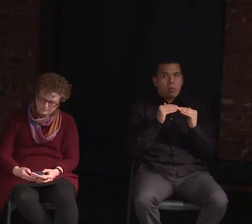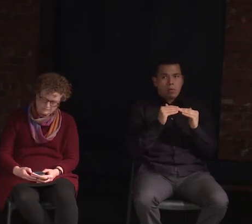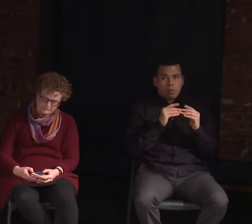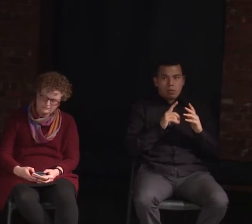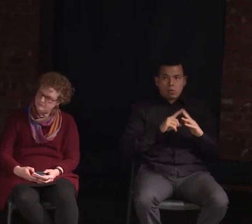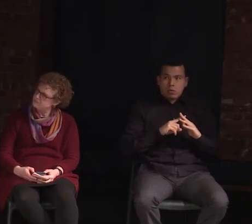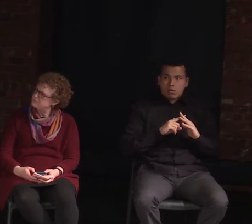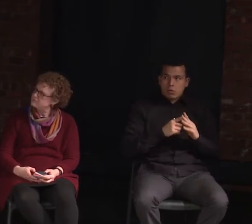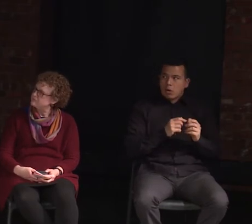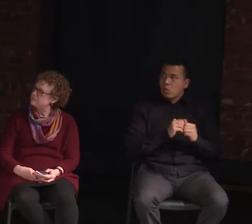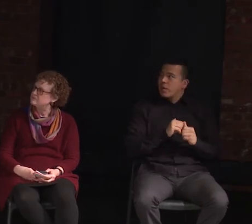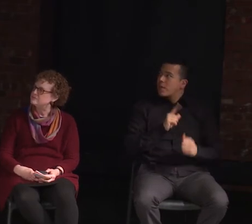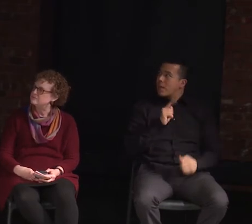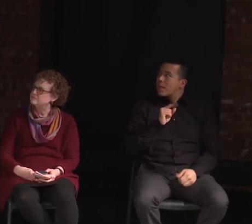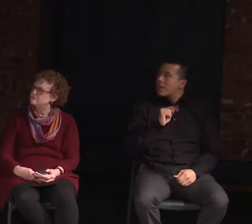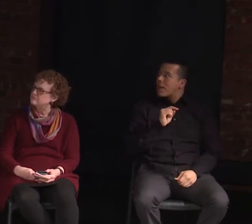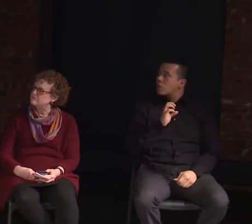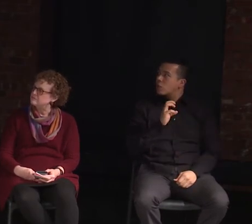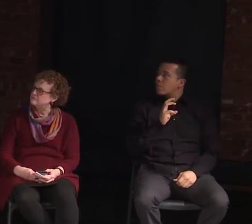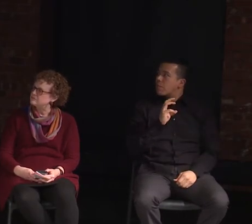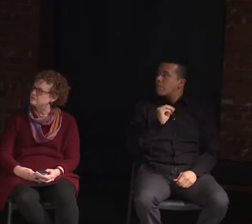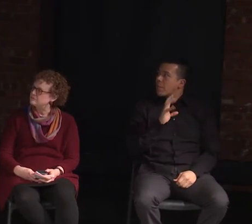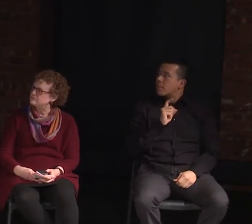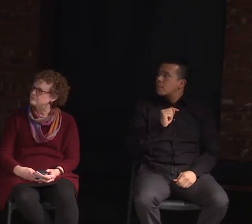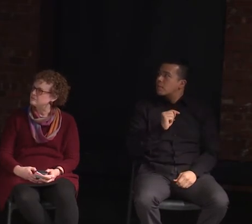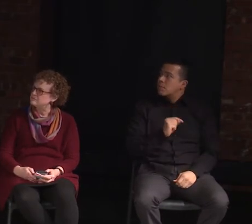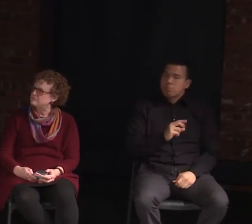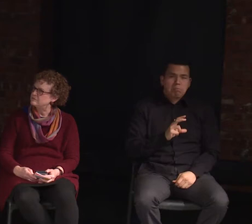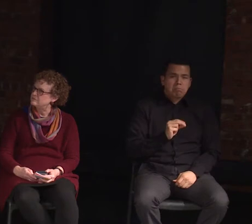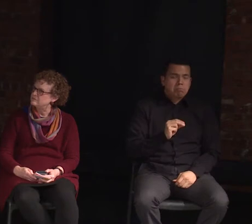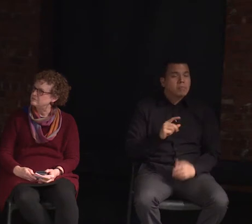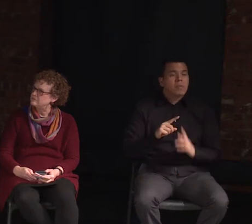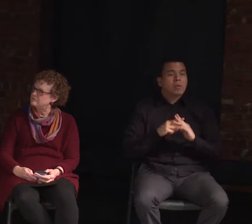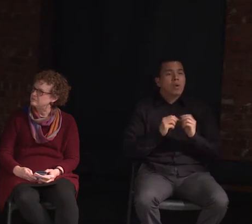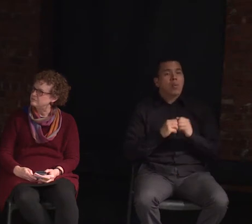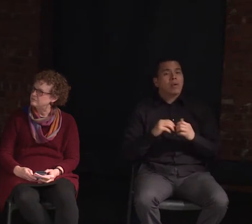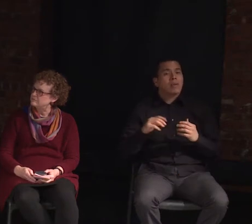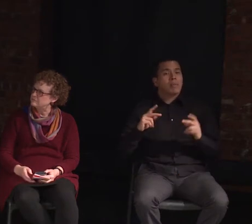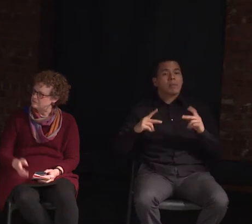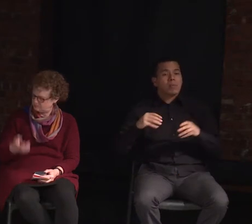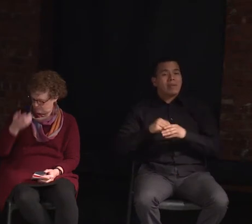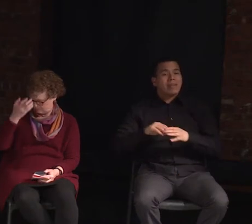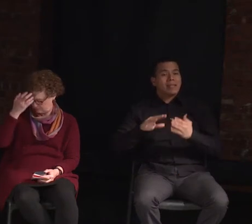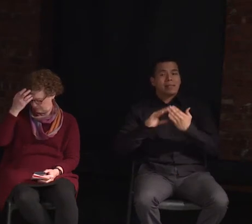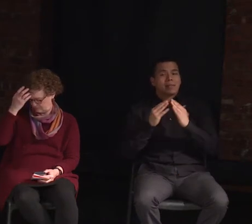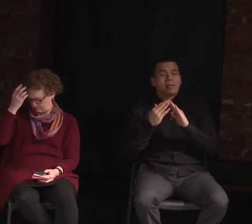It started, I think, with folks in the city talking to us and saying, "You have to look